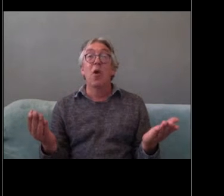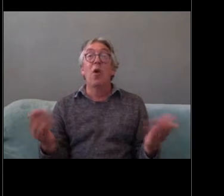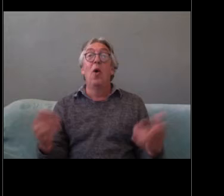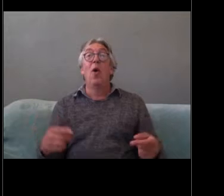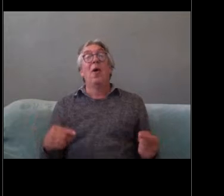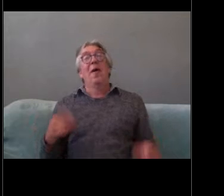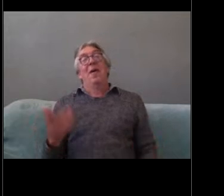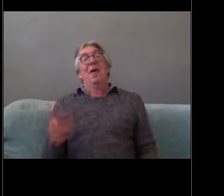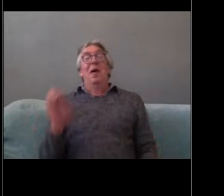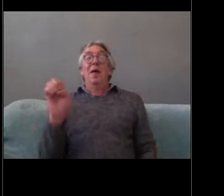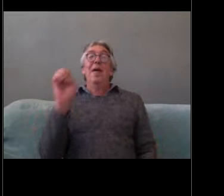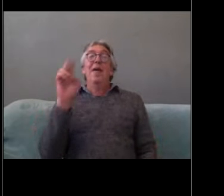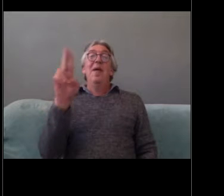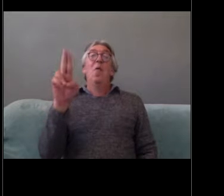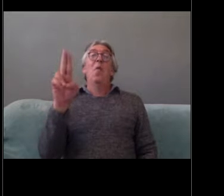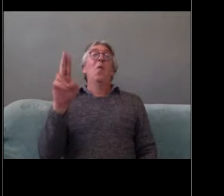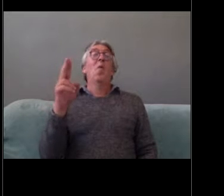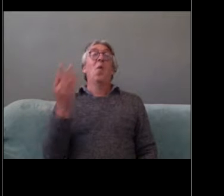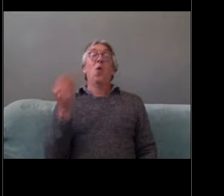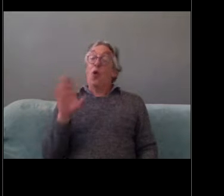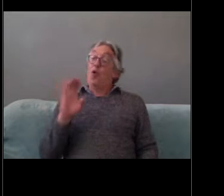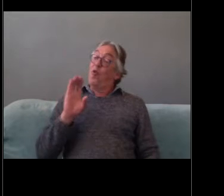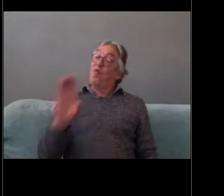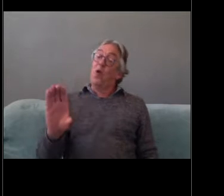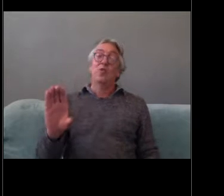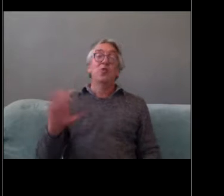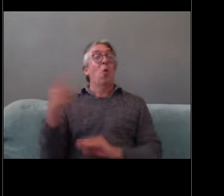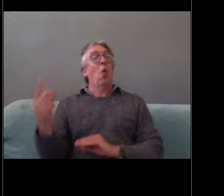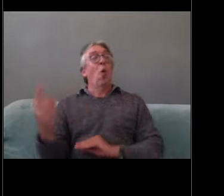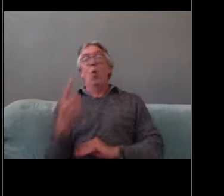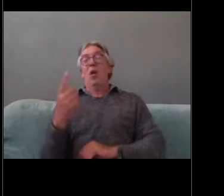the operational EU funds programmes. It takes time and it should follow